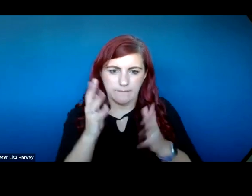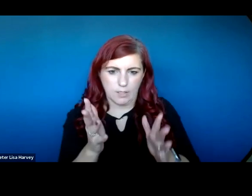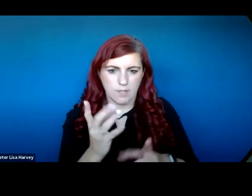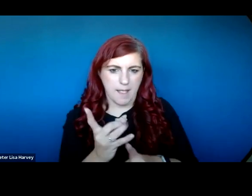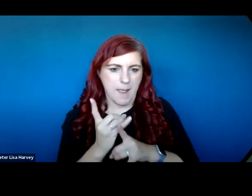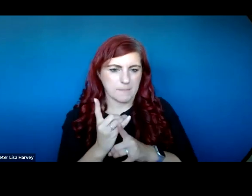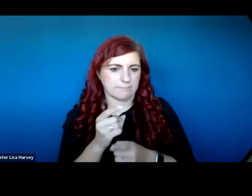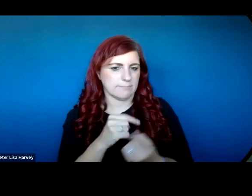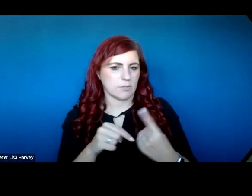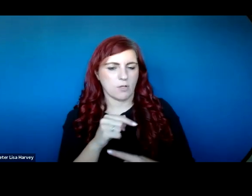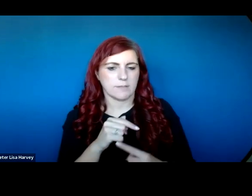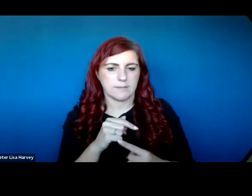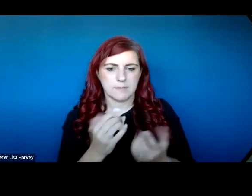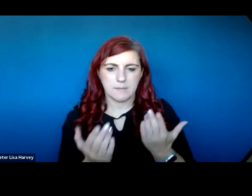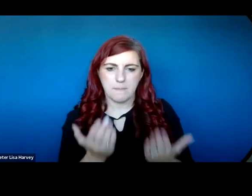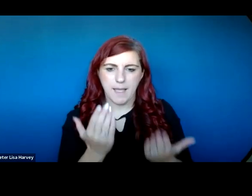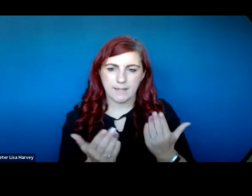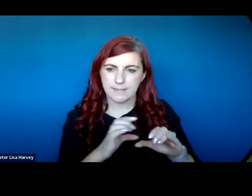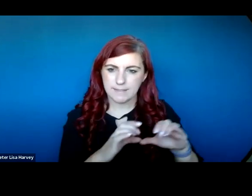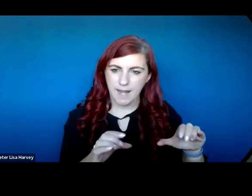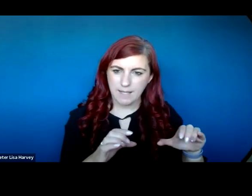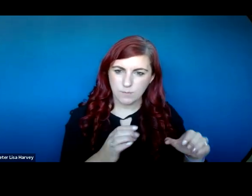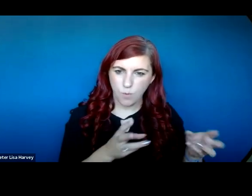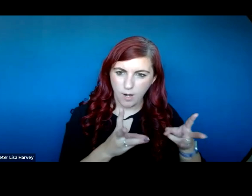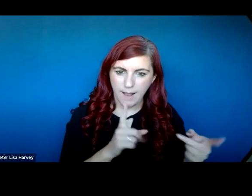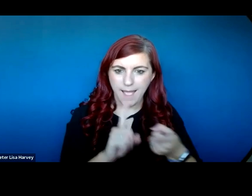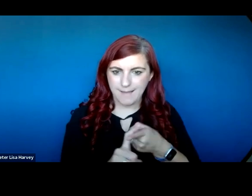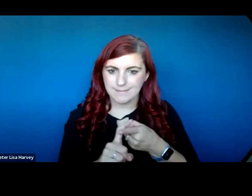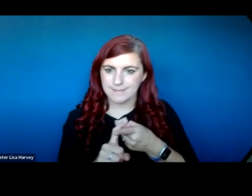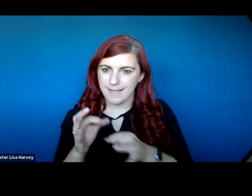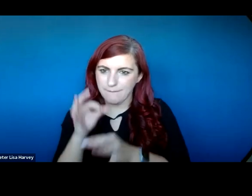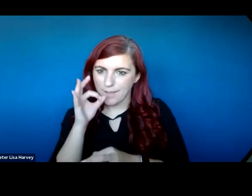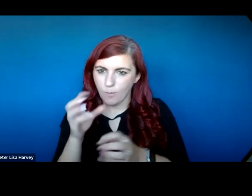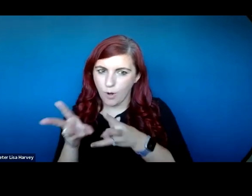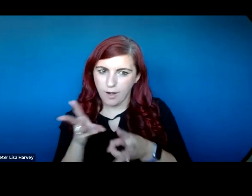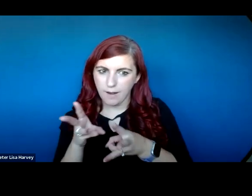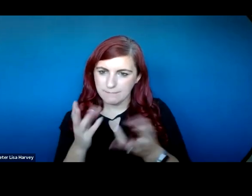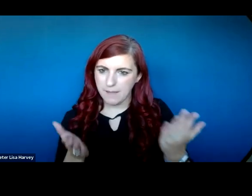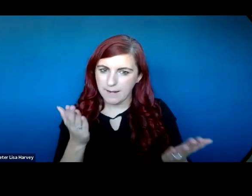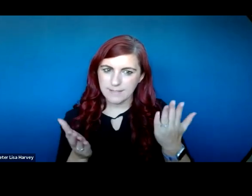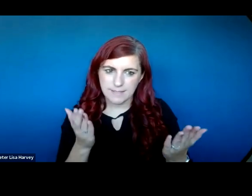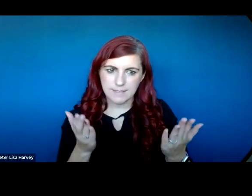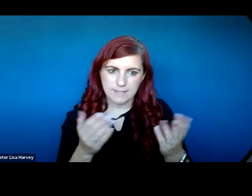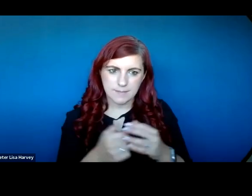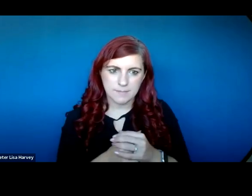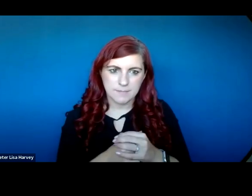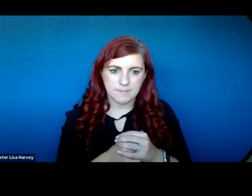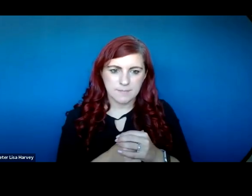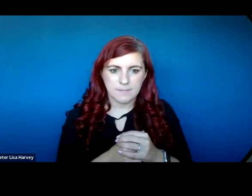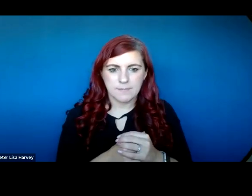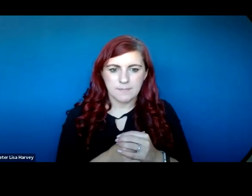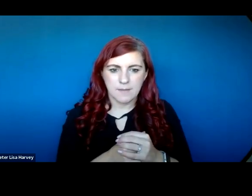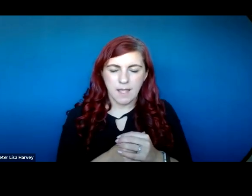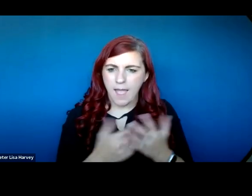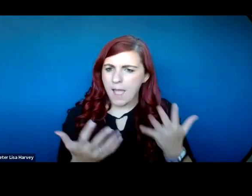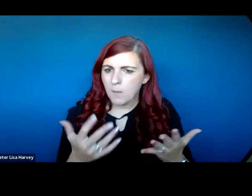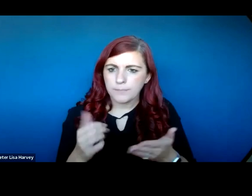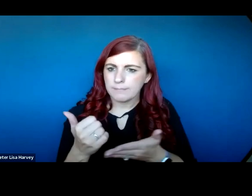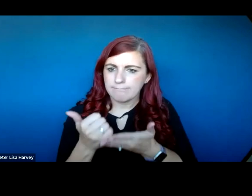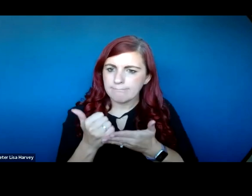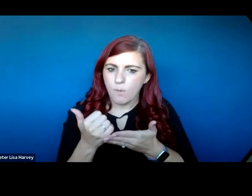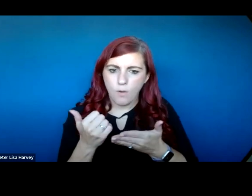work and our cafe work as well, by giving us the support and also bringing